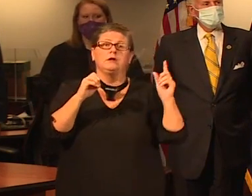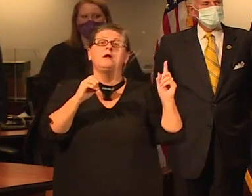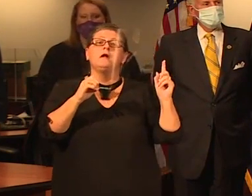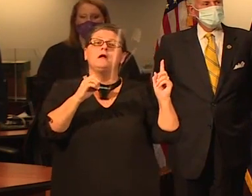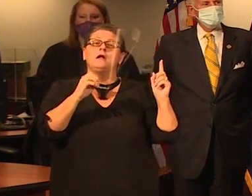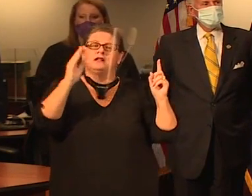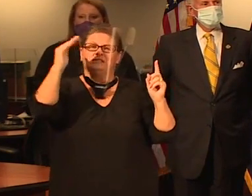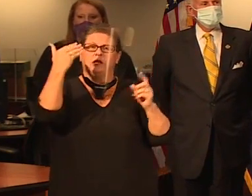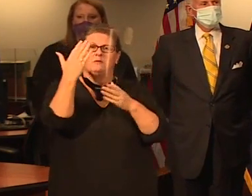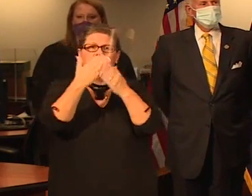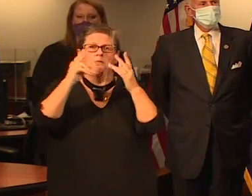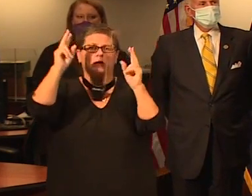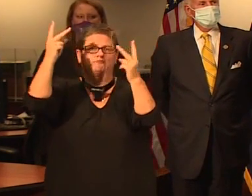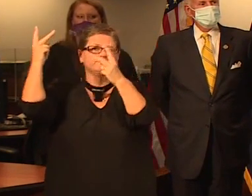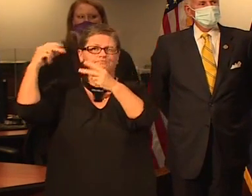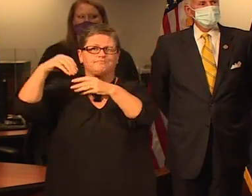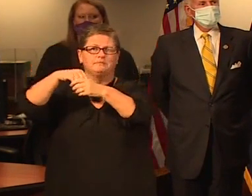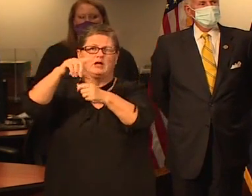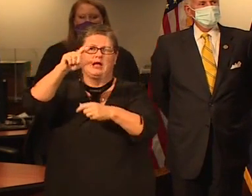WELL, MANY TESTS WE DID NOT RECEIVE.